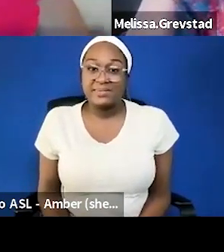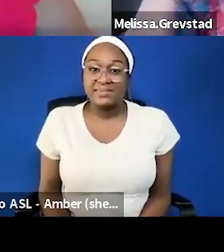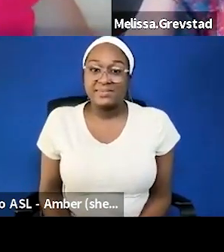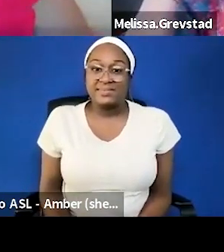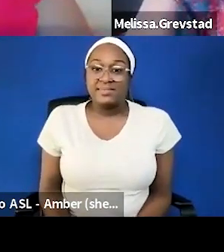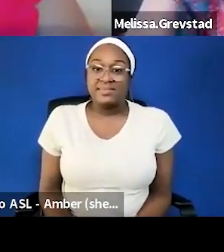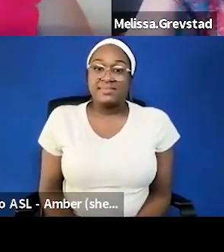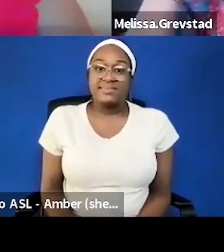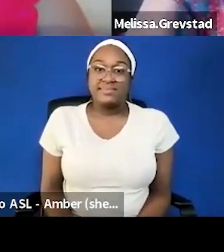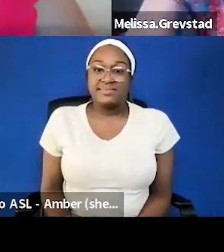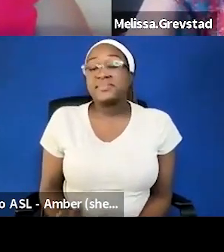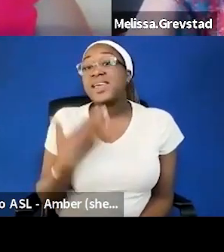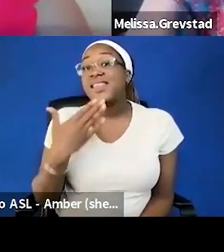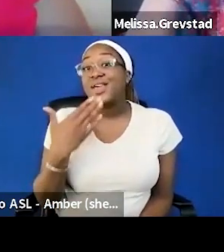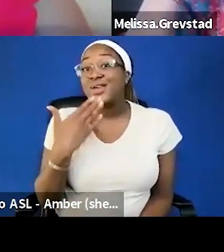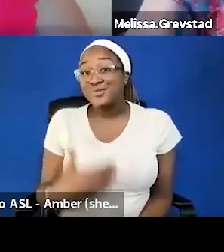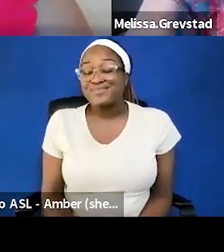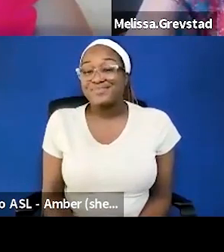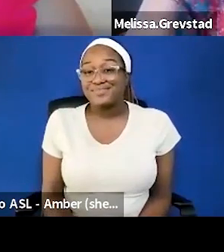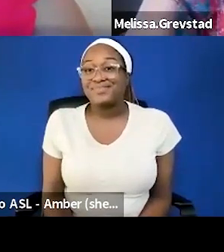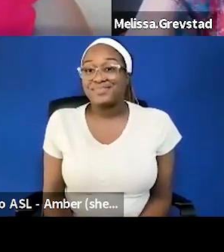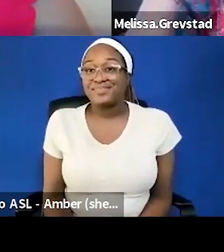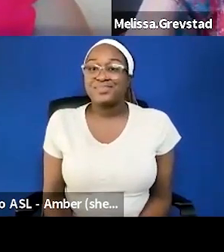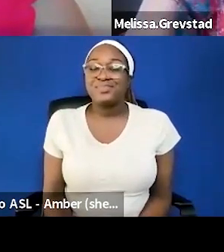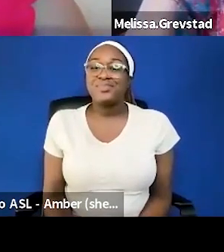Yeah. Thank you. I want to also talk.